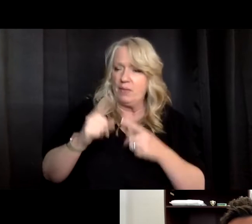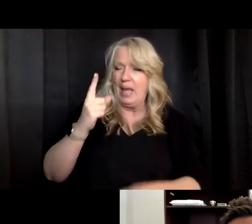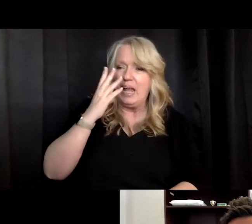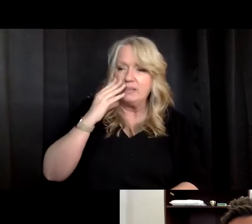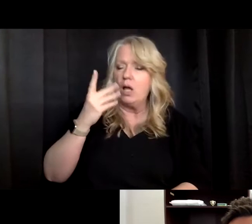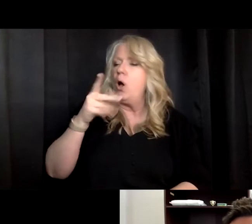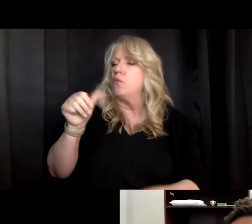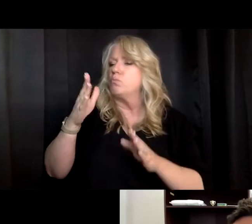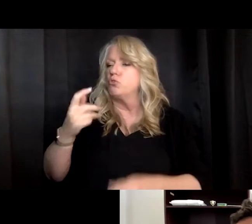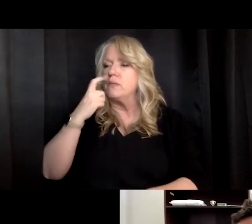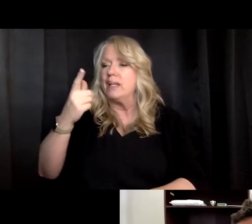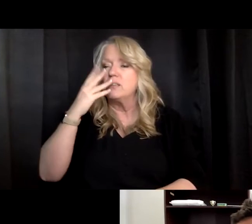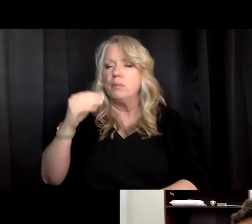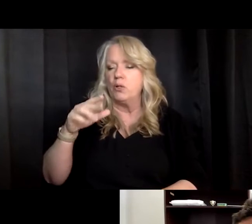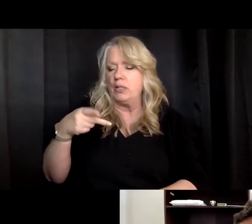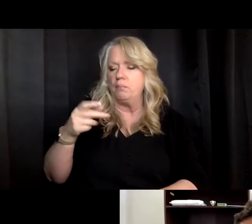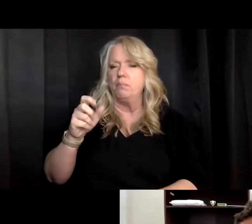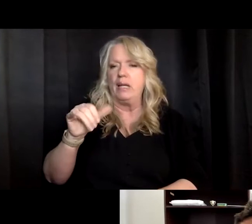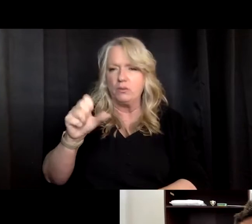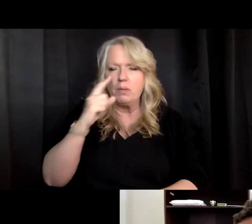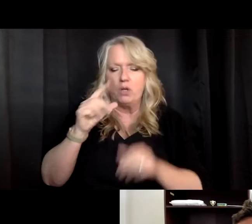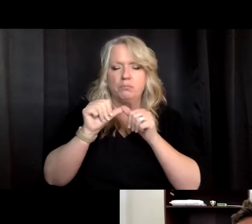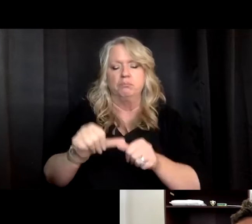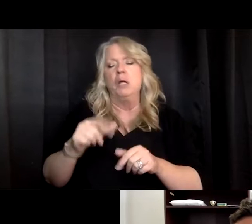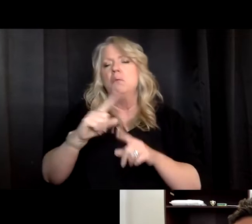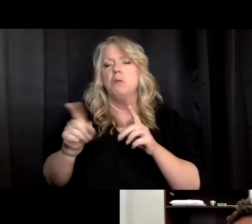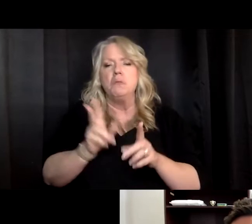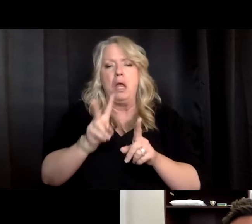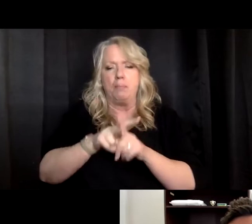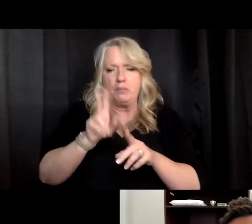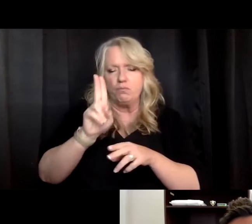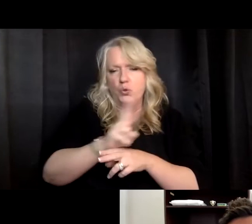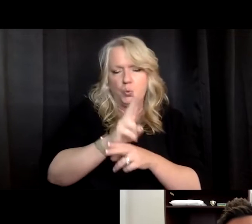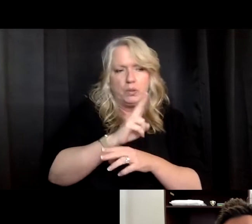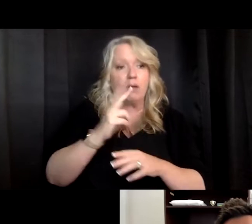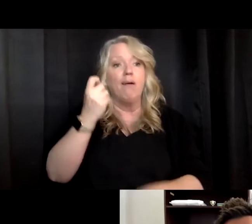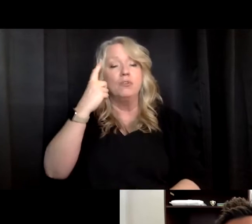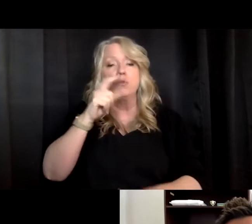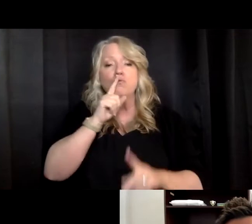HALF LESS OF THE DOSE OF MEDICATION. THAN SOME ONE EXPERIENCED PSYCHOSIS FOR LONGER. BUT THE